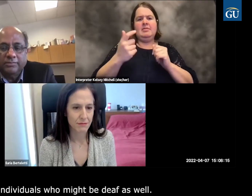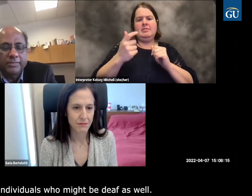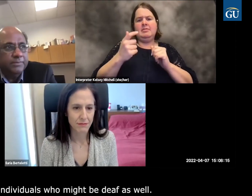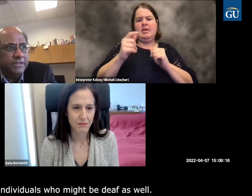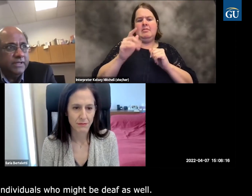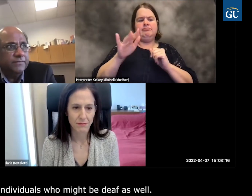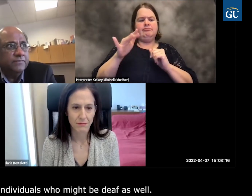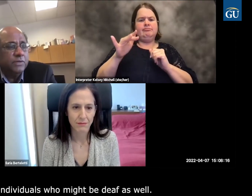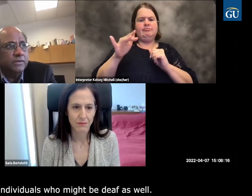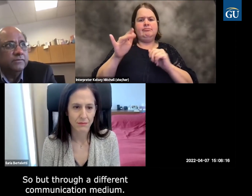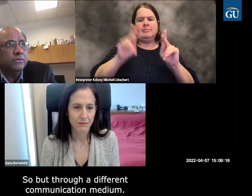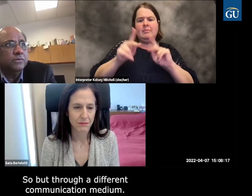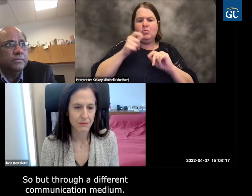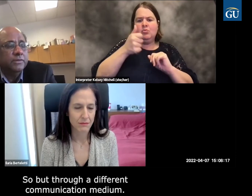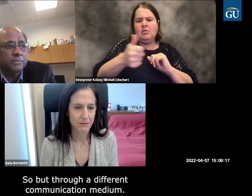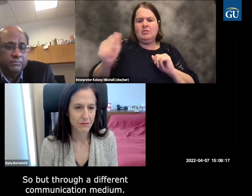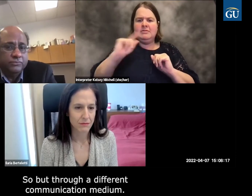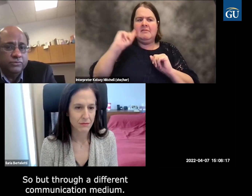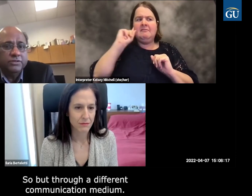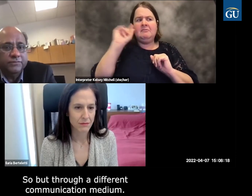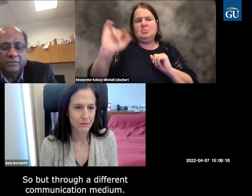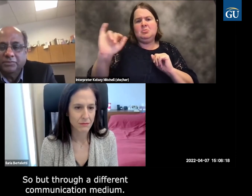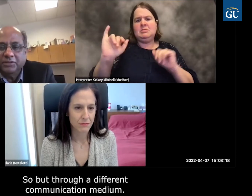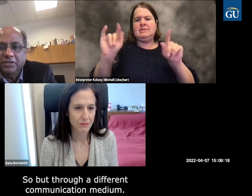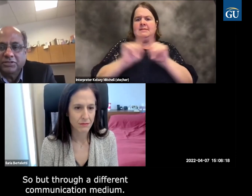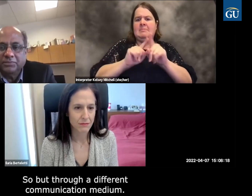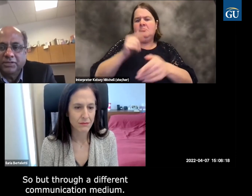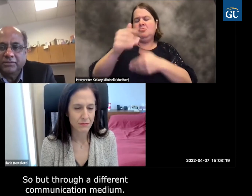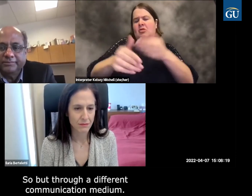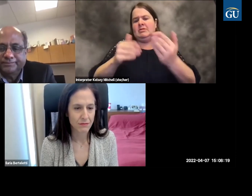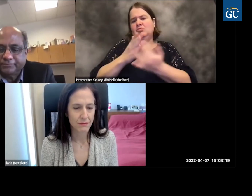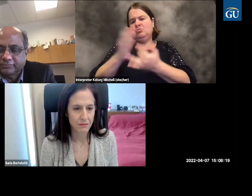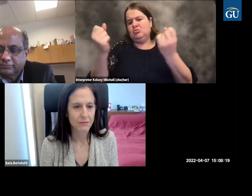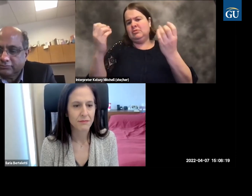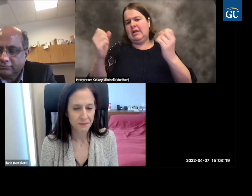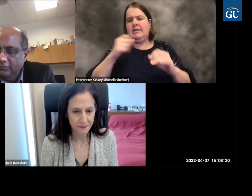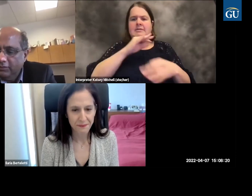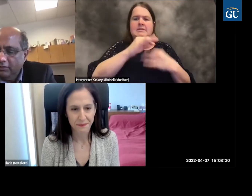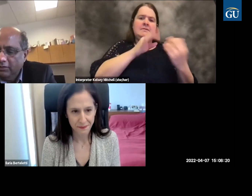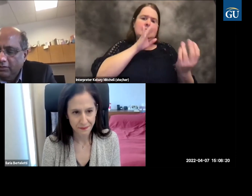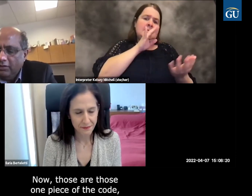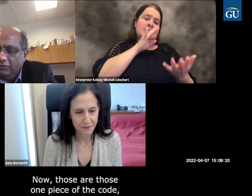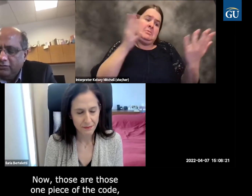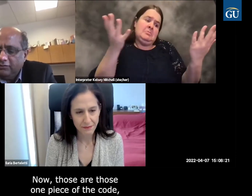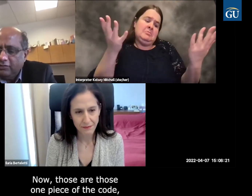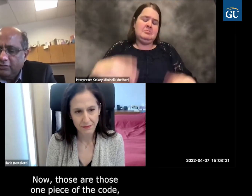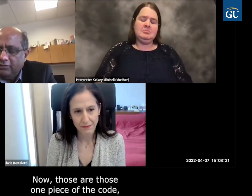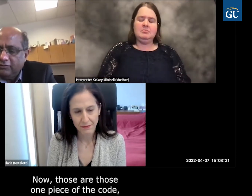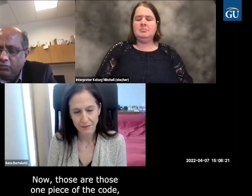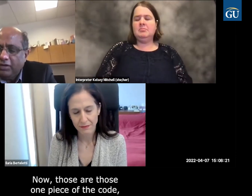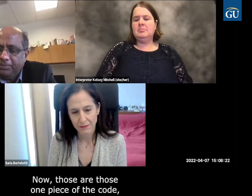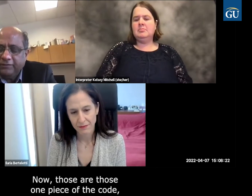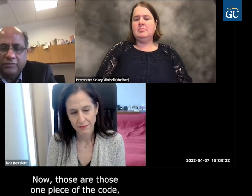might be deaf as well so but through a different communication medium